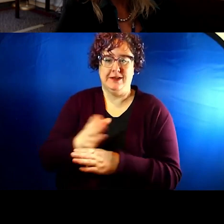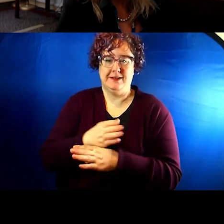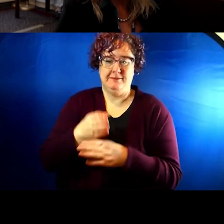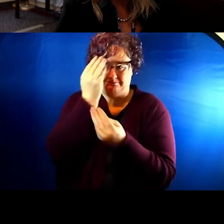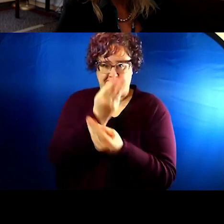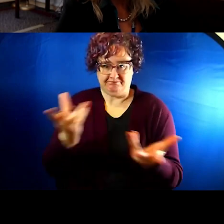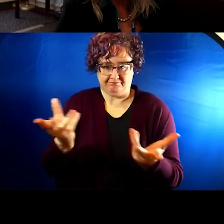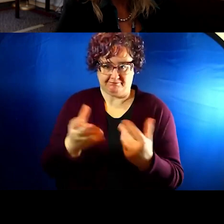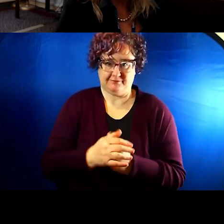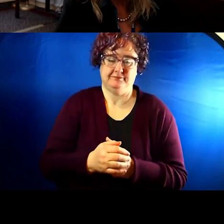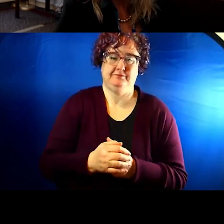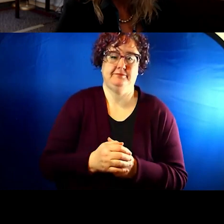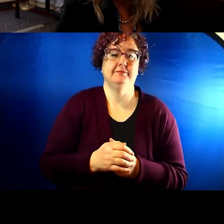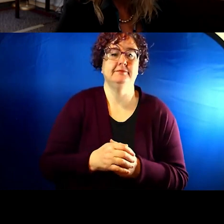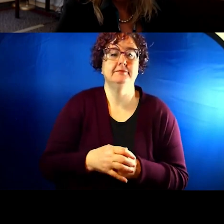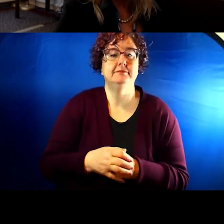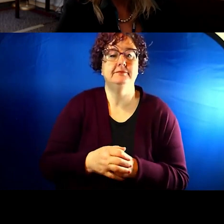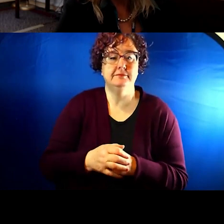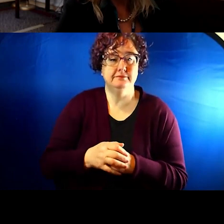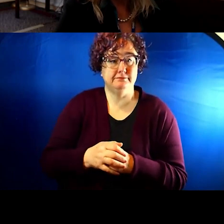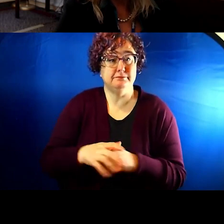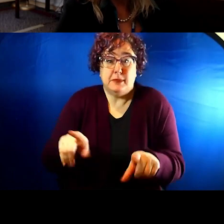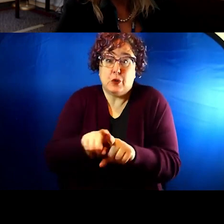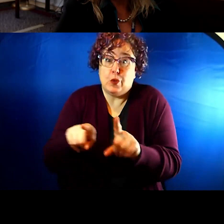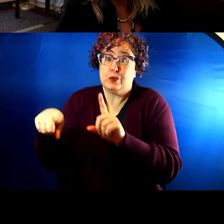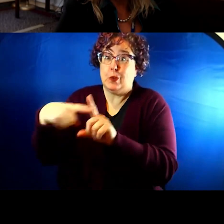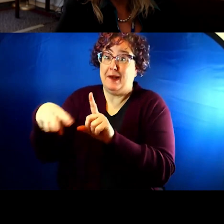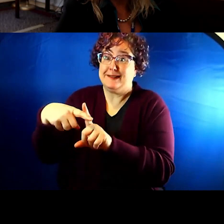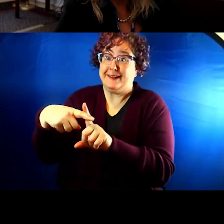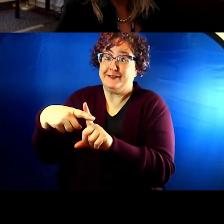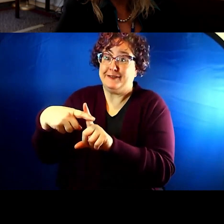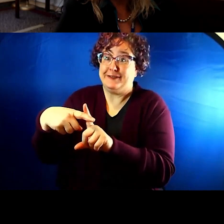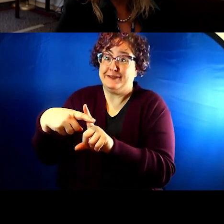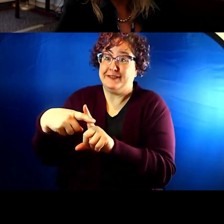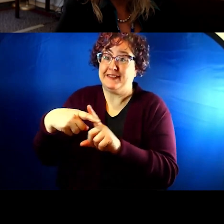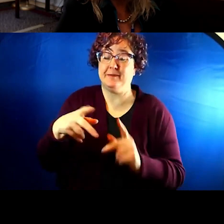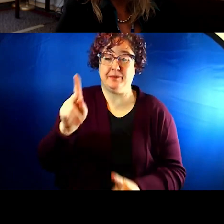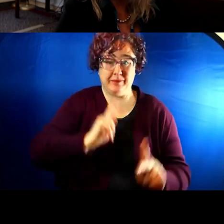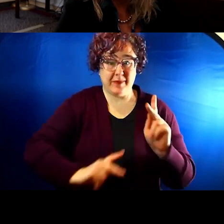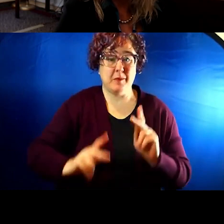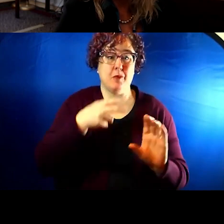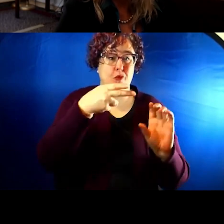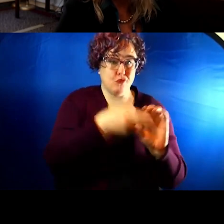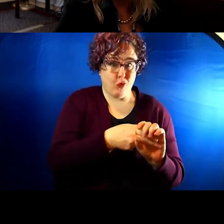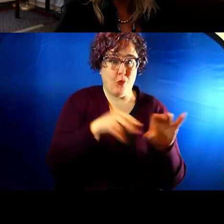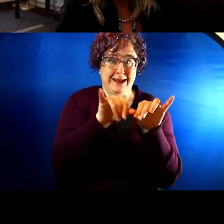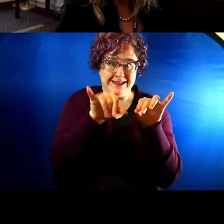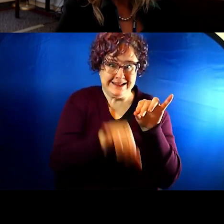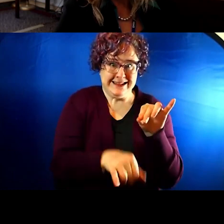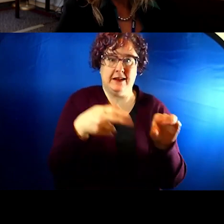SO THAT IS ALSO A POSITIVE SIGN THAT PEOPLE ARE ENROLLING AND STAYING ENROLLED.